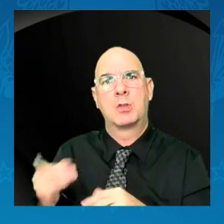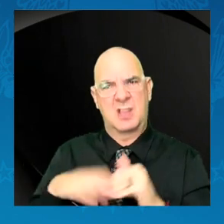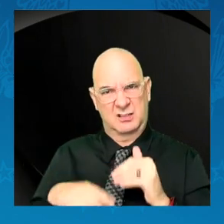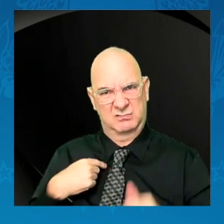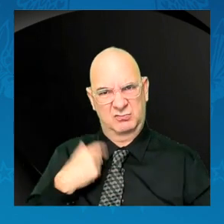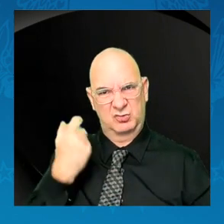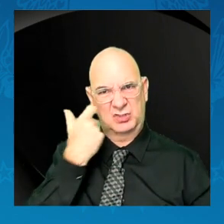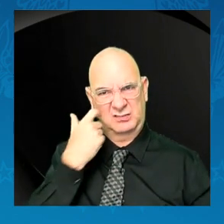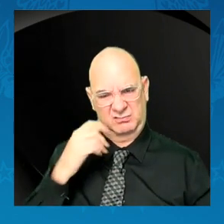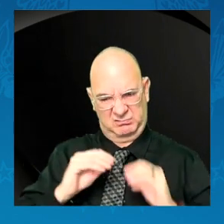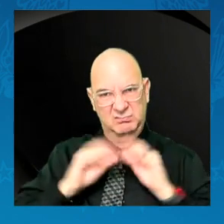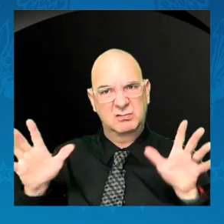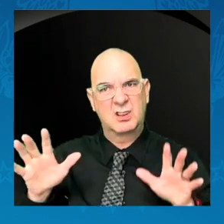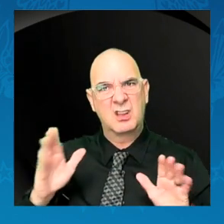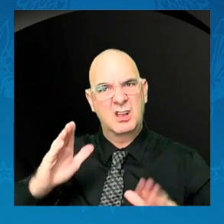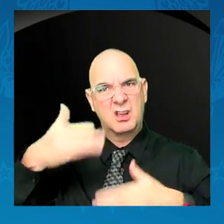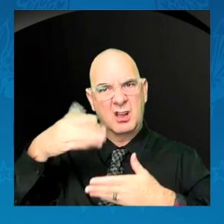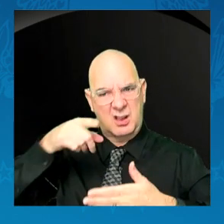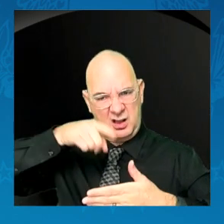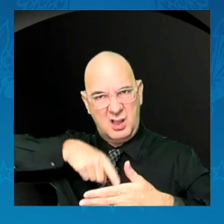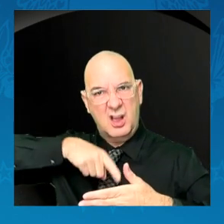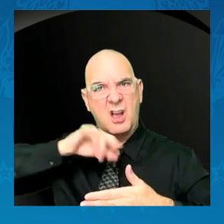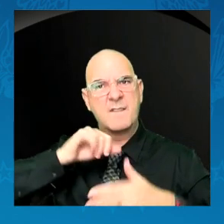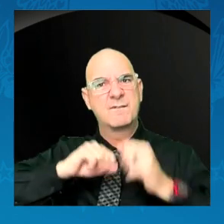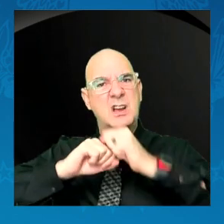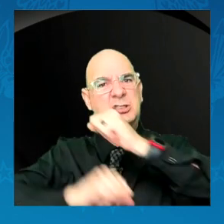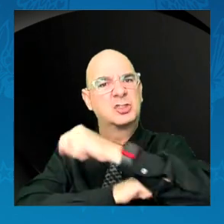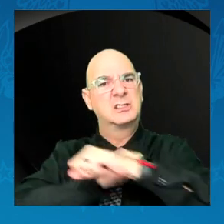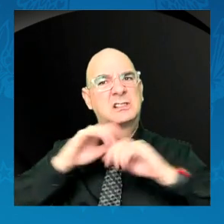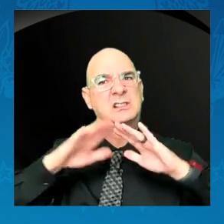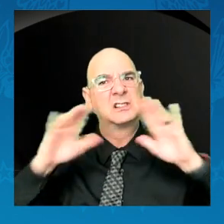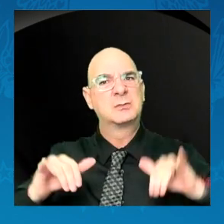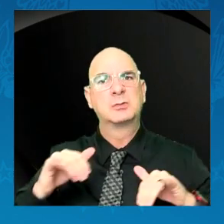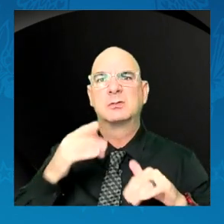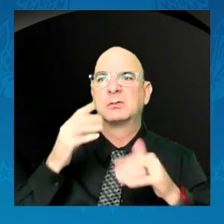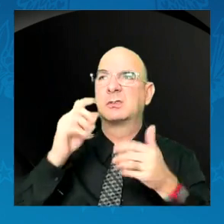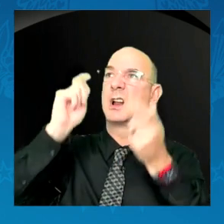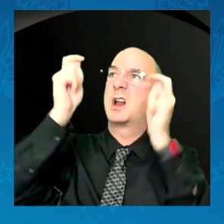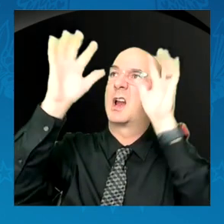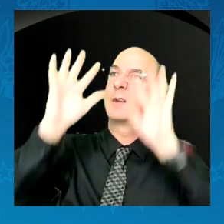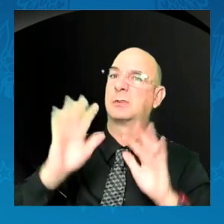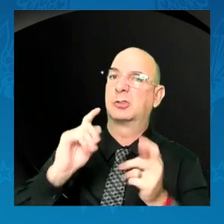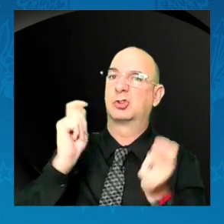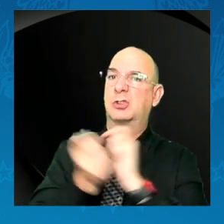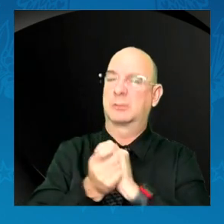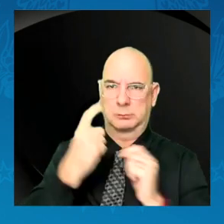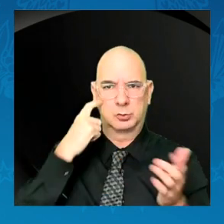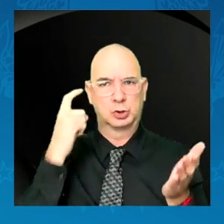to address climate change, which recognizes the importance of utilizing climate based science.